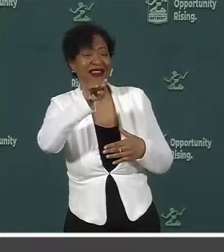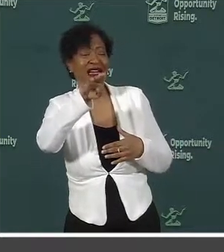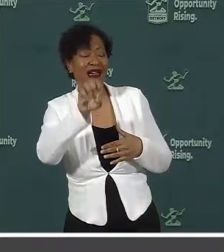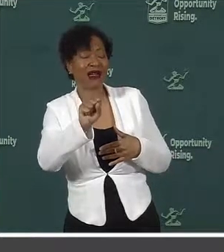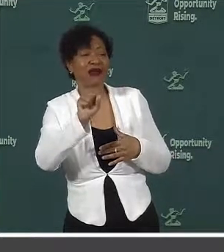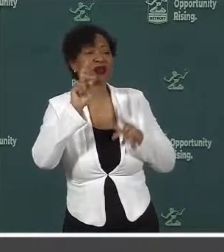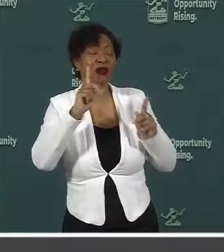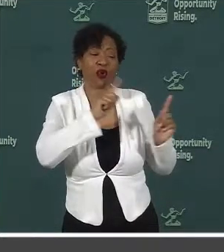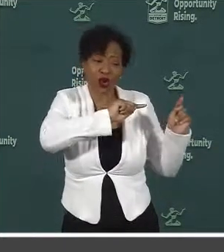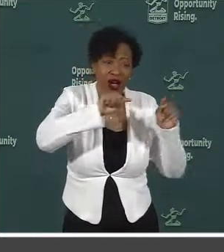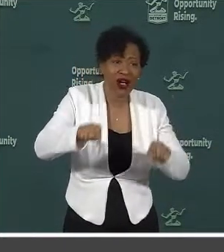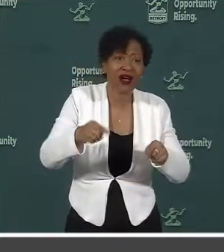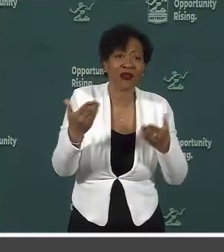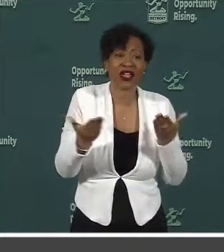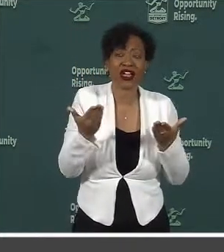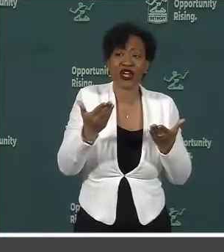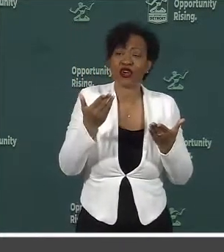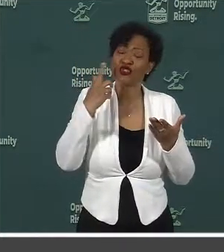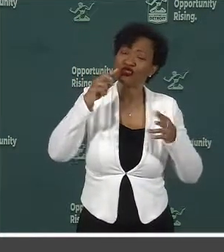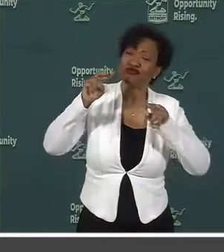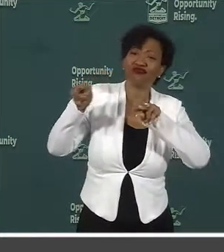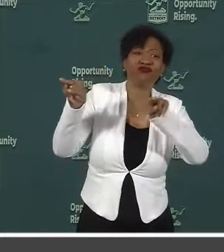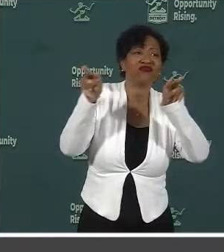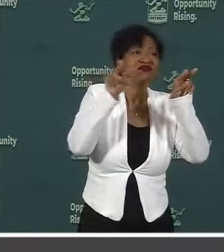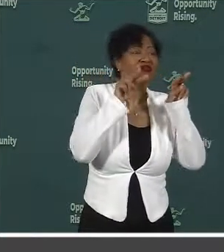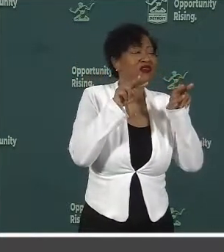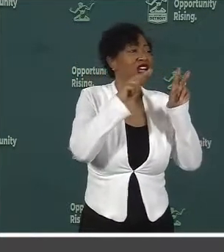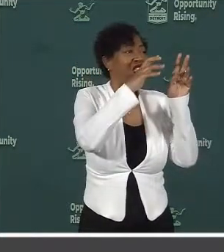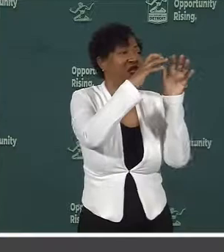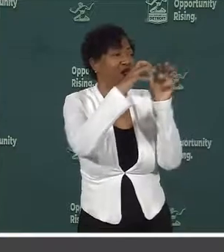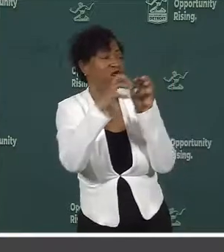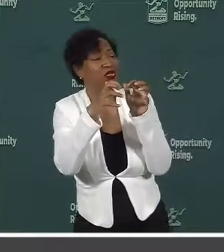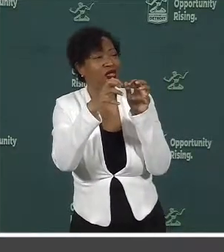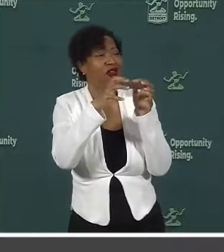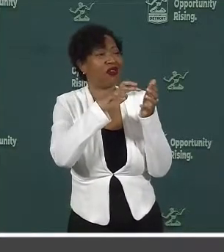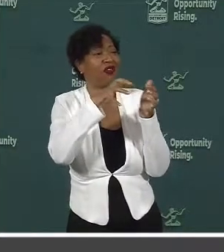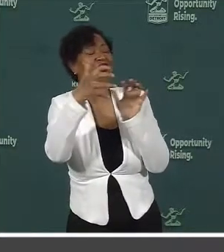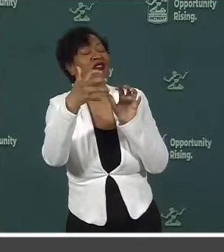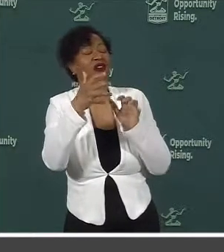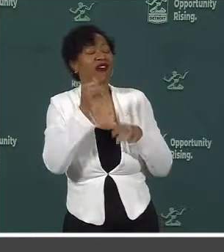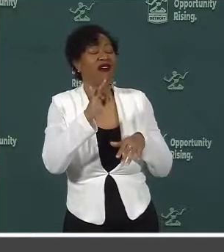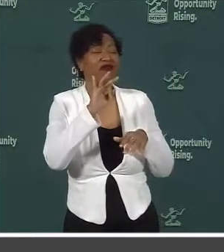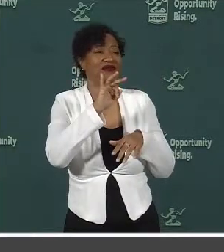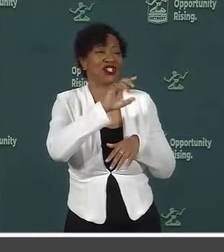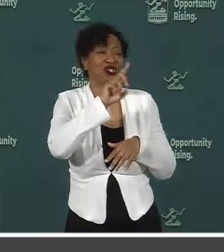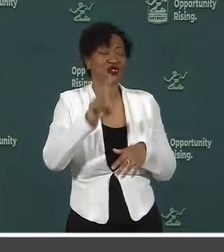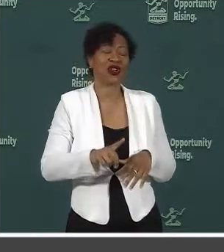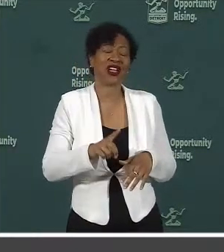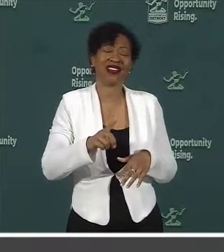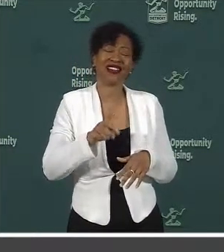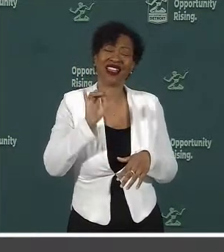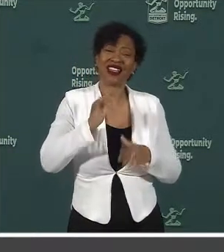DETROIT AND SO FOR ANYBODY ELSE FROM HERE IT MADE US PRETTY DARN MAD AND SO WHEN WE WENT IN